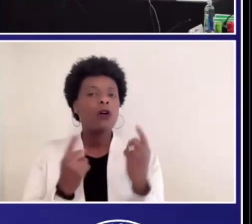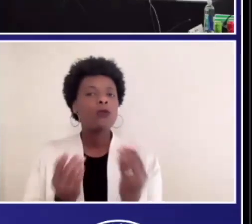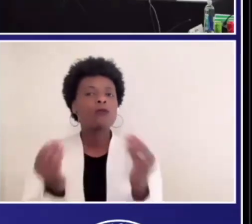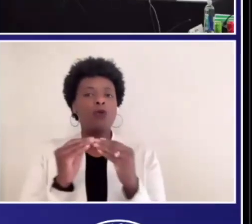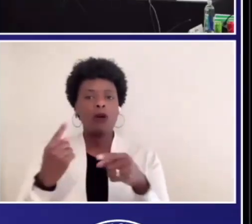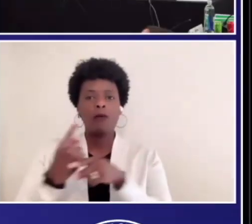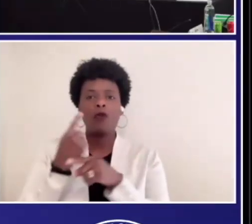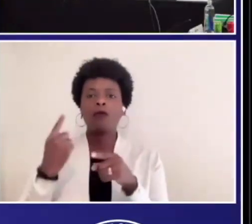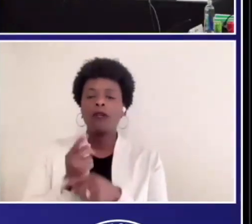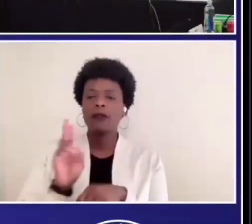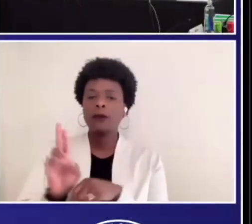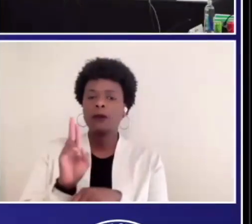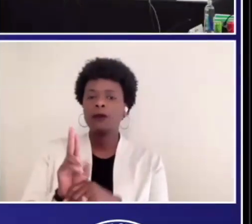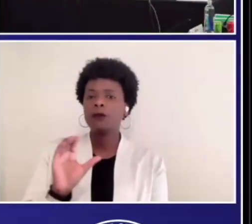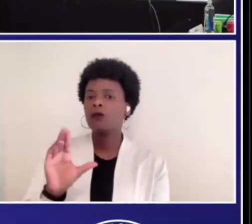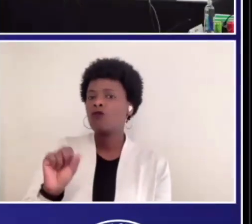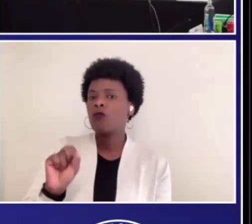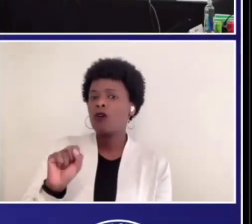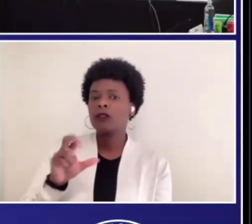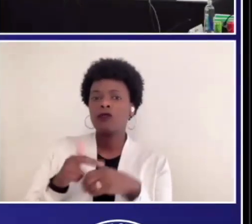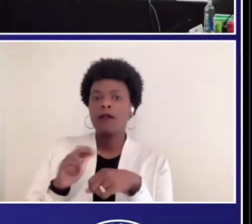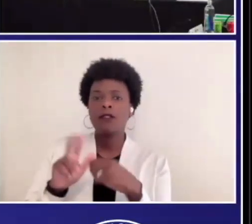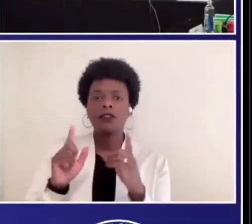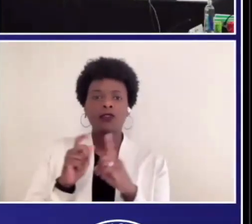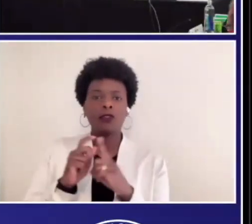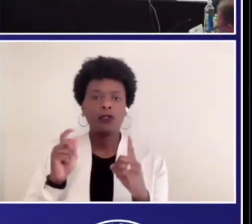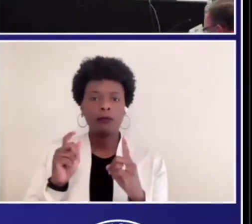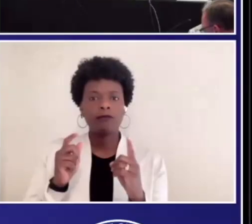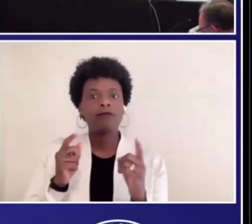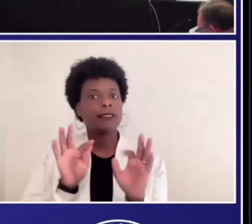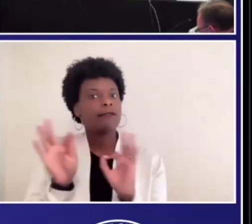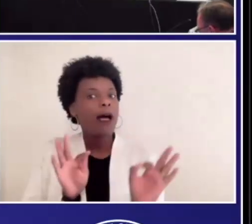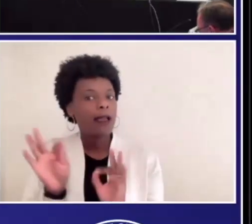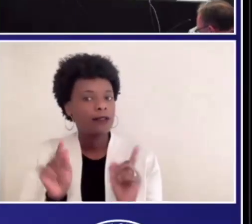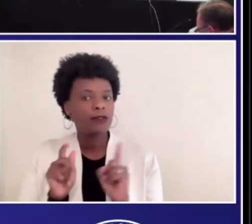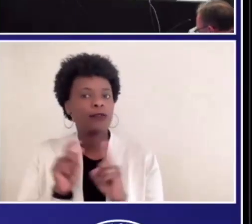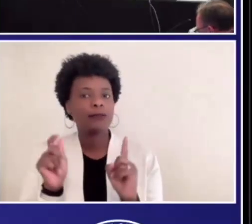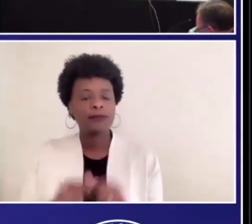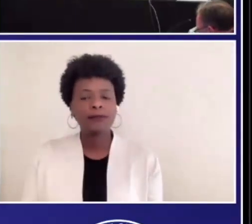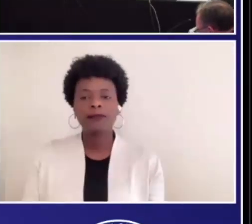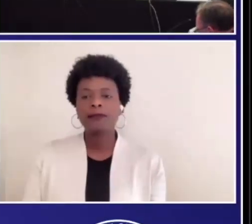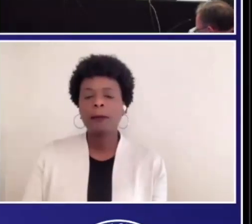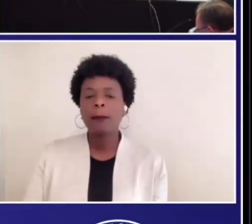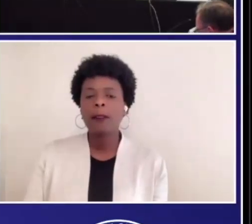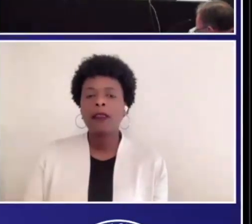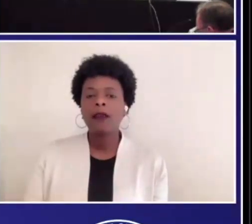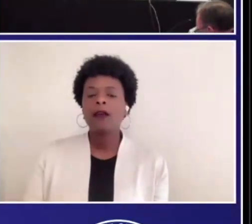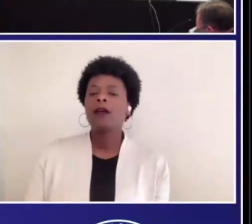the cross-referenced term or defined term. Yeah. And also, eligible program,